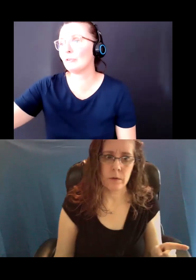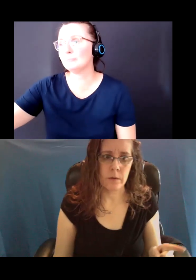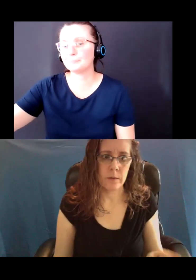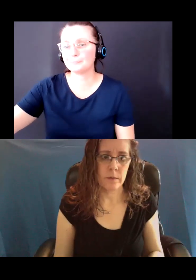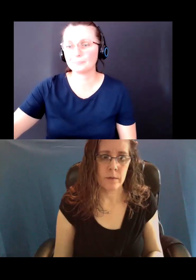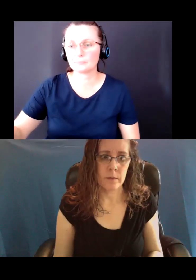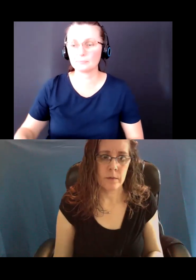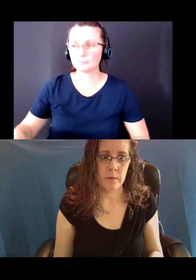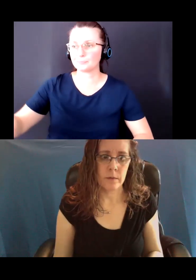Hello, everyone. Welcome to Mass Office